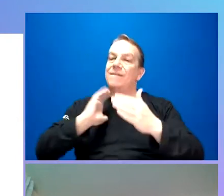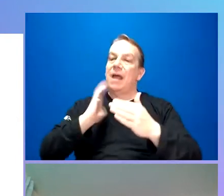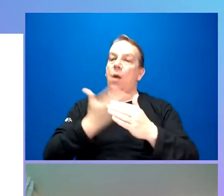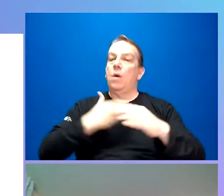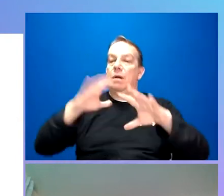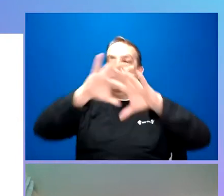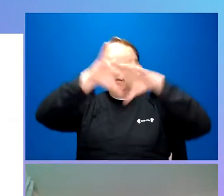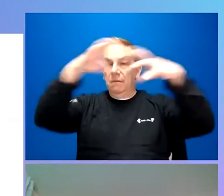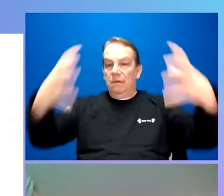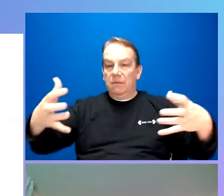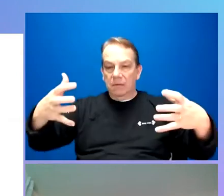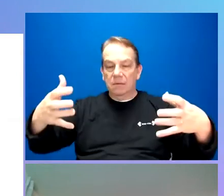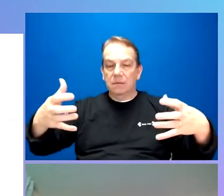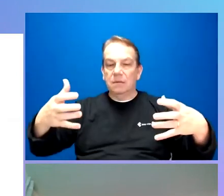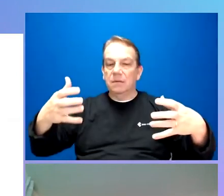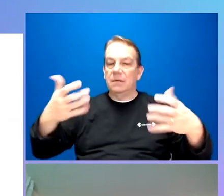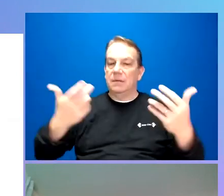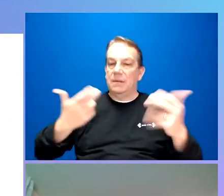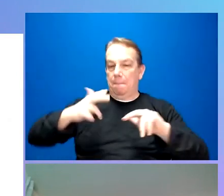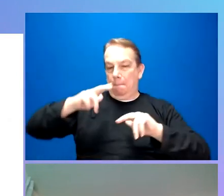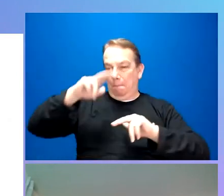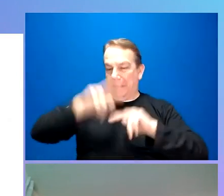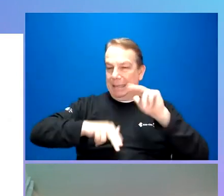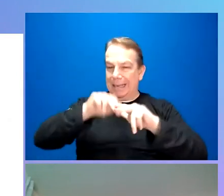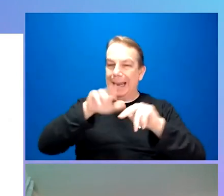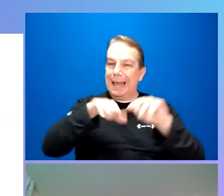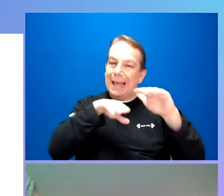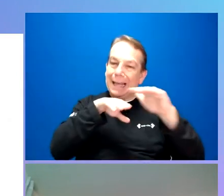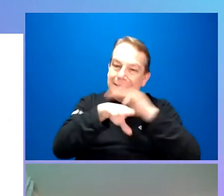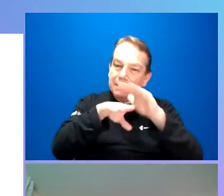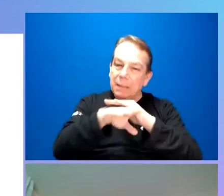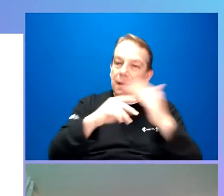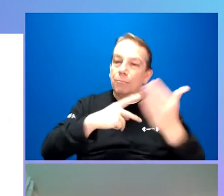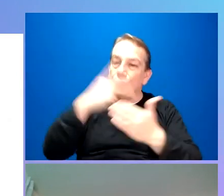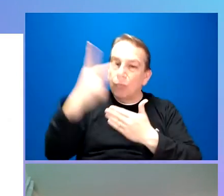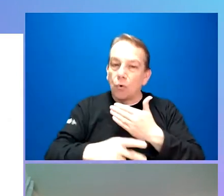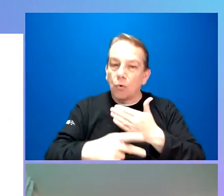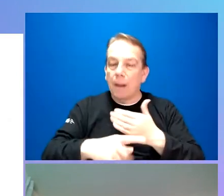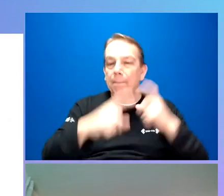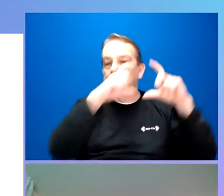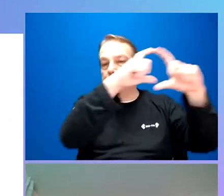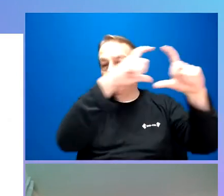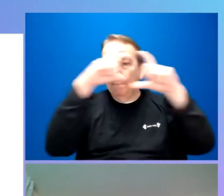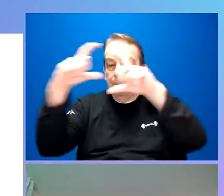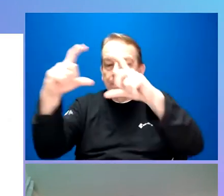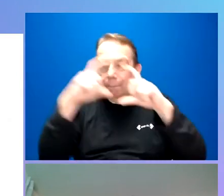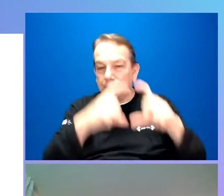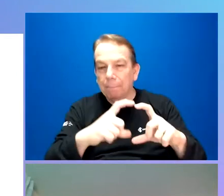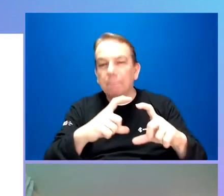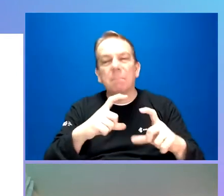a, an accessibility program and that to an effective one takes a